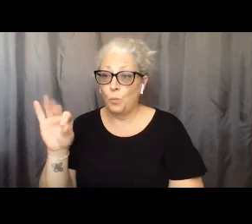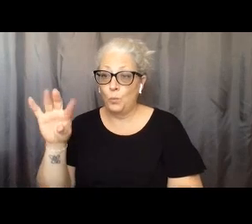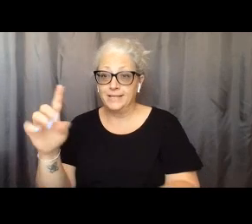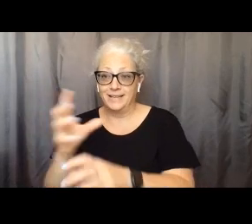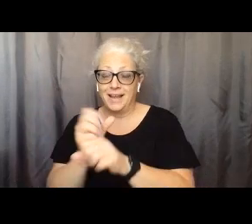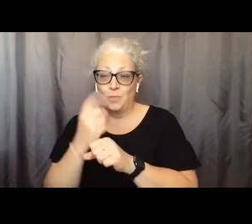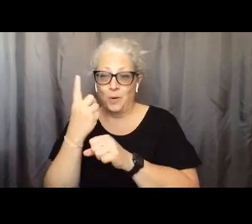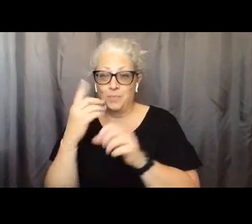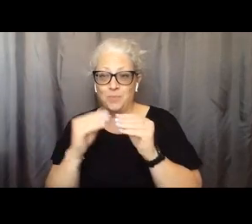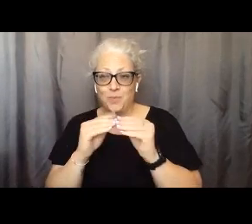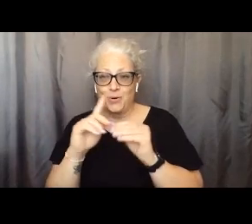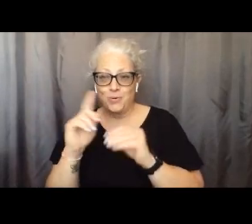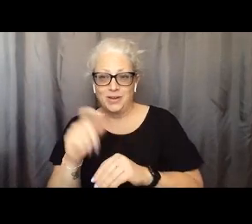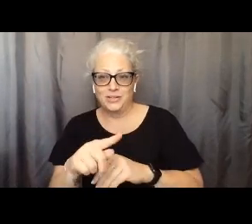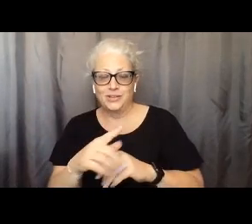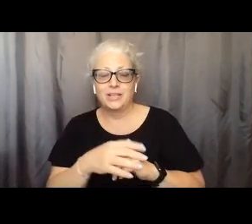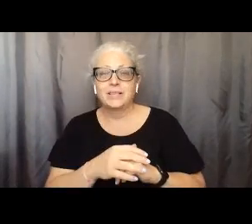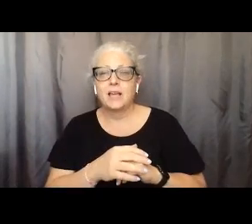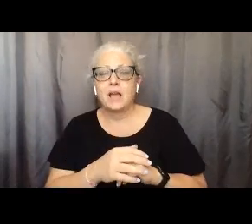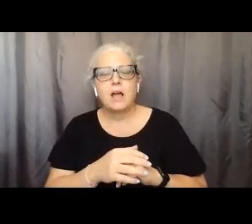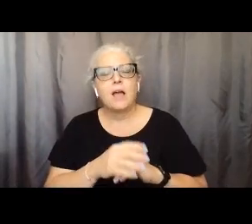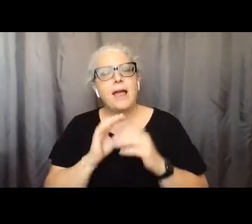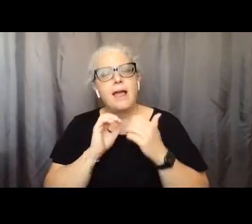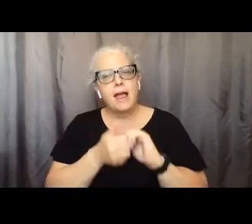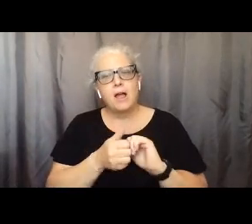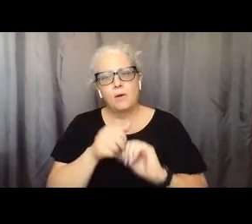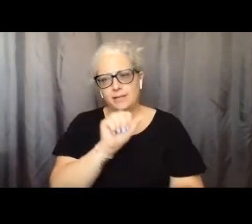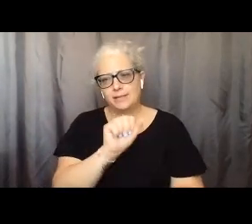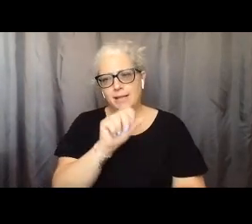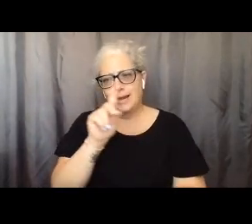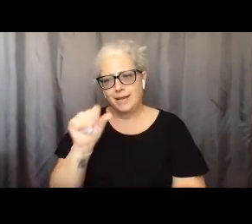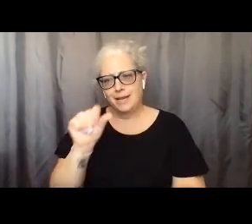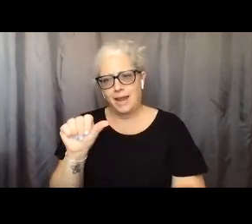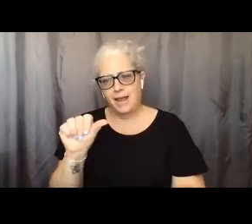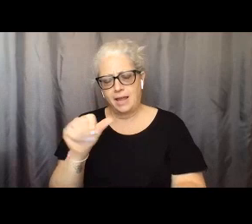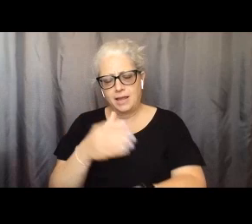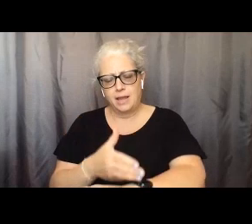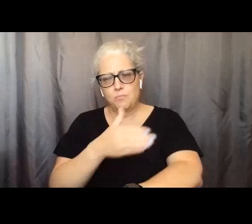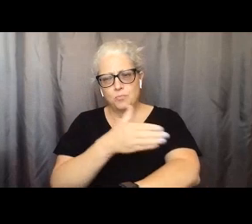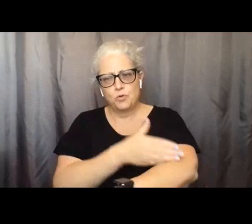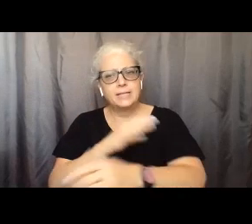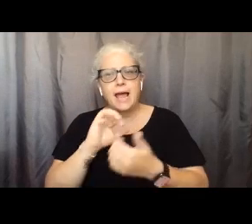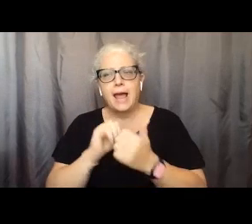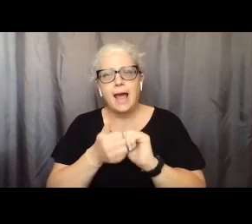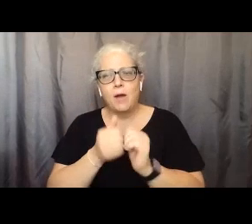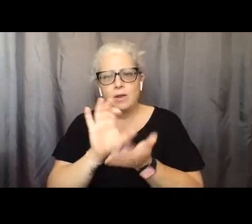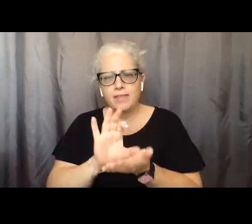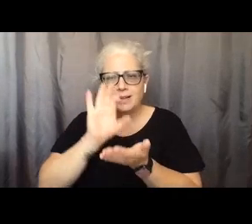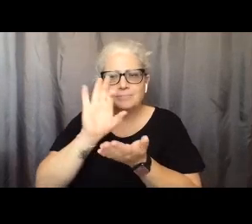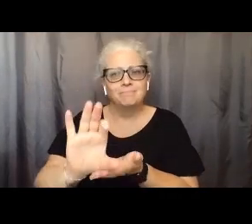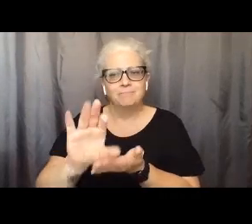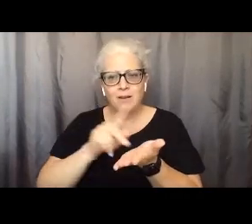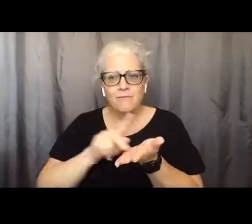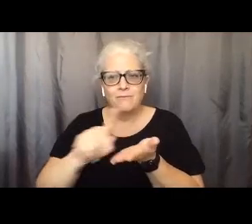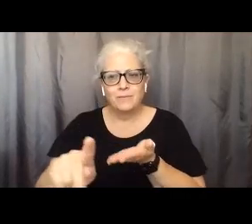[Rachelle Johnson (DES)] How are these ADA improvements going to be funded? [Roby Poche (DES)] That is a fantastic question.